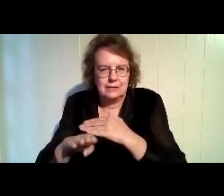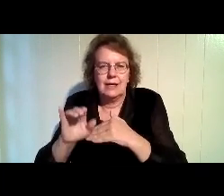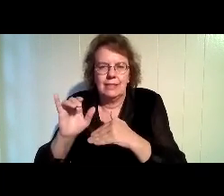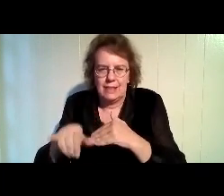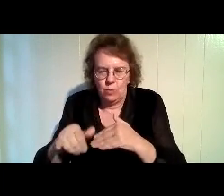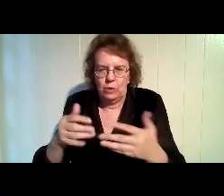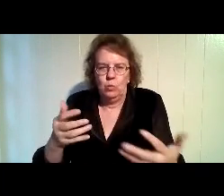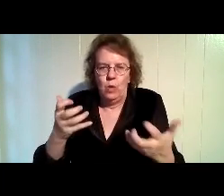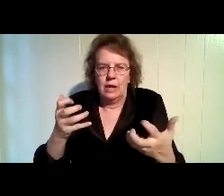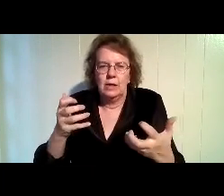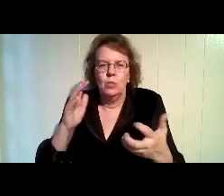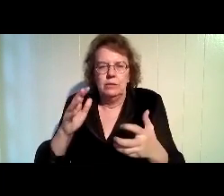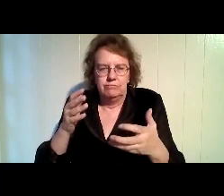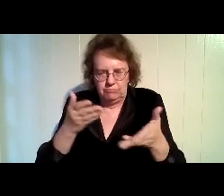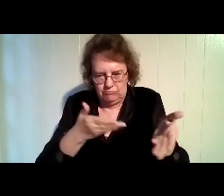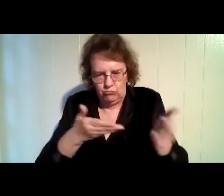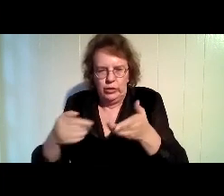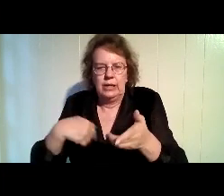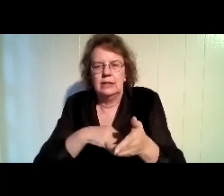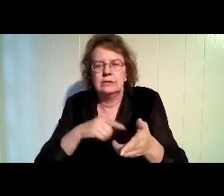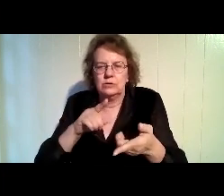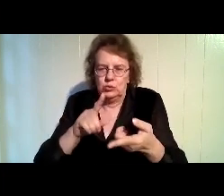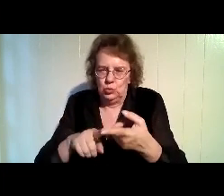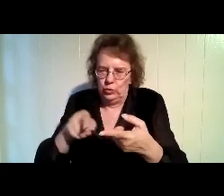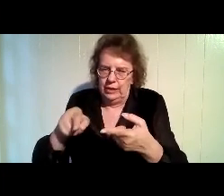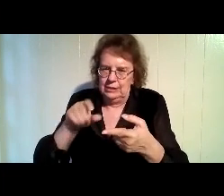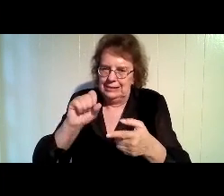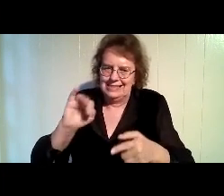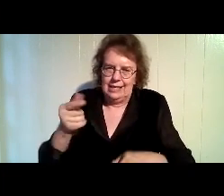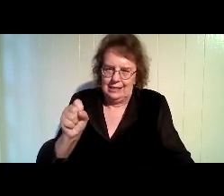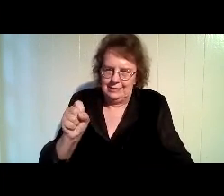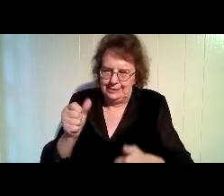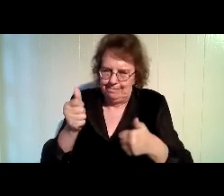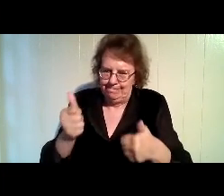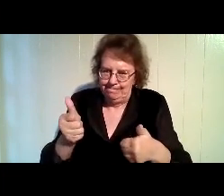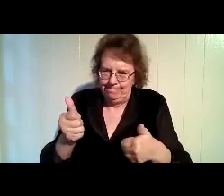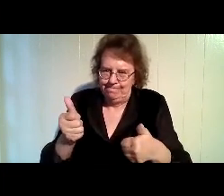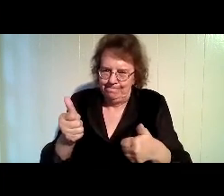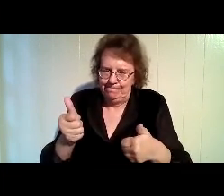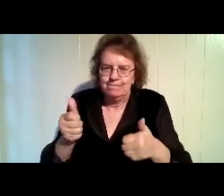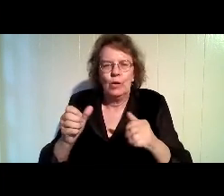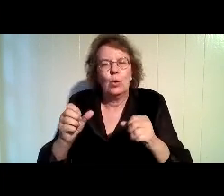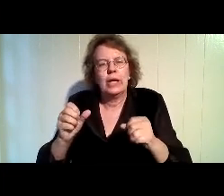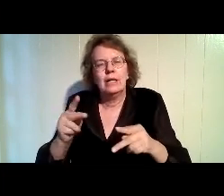will take us to these settings. OK. So we just finished this speech